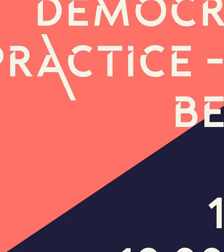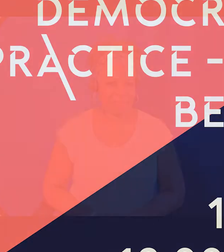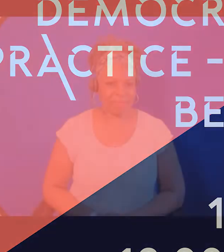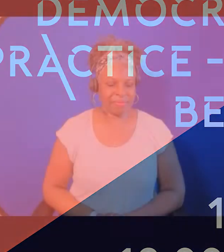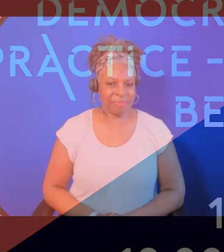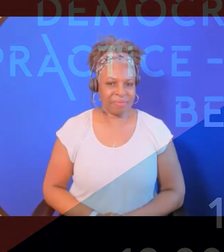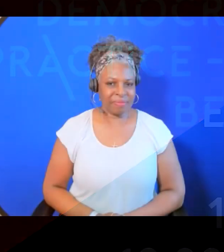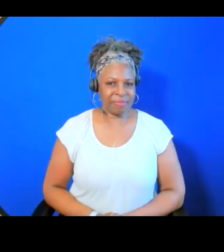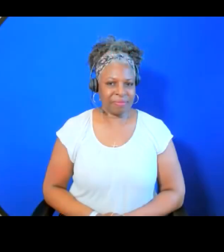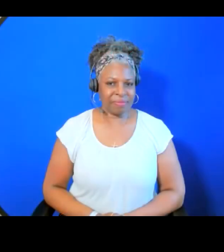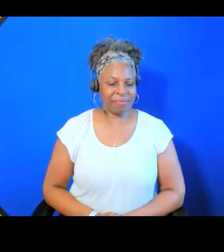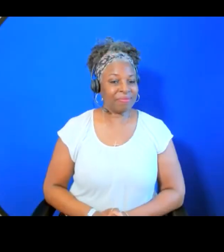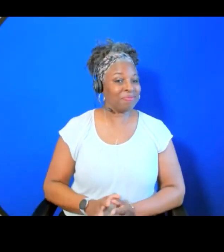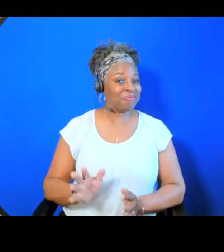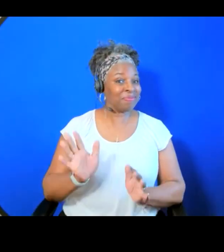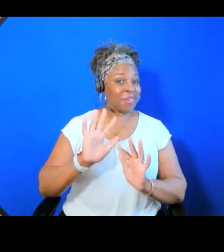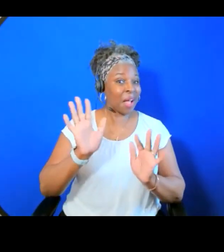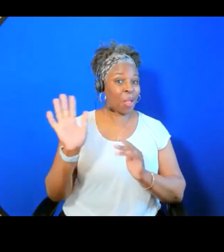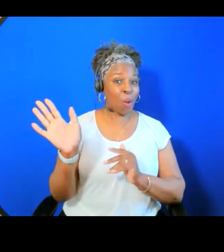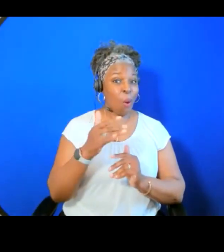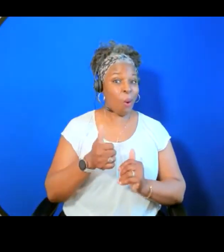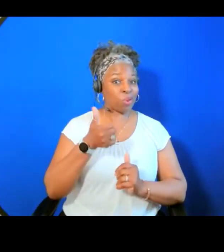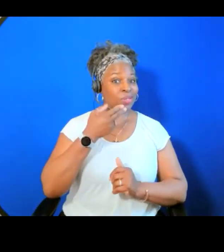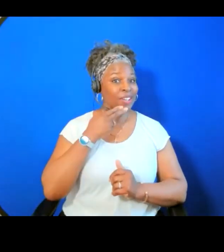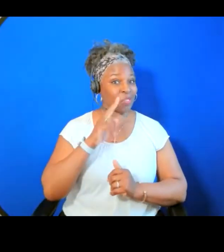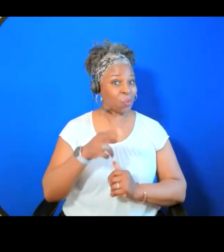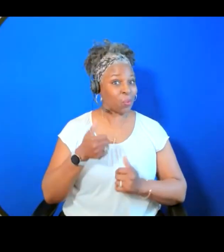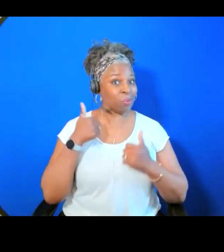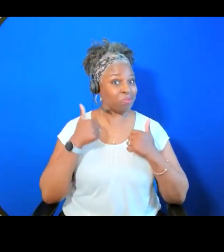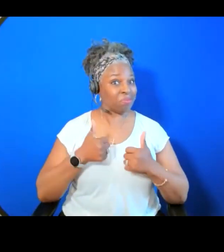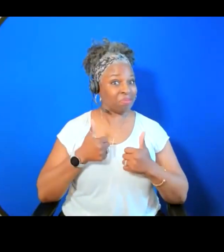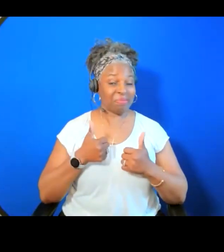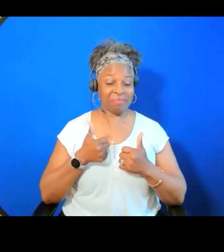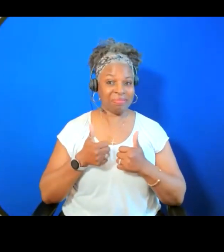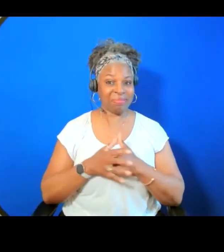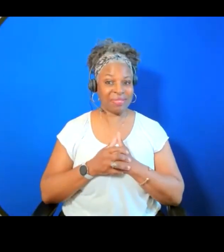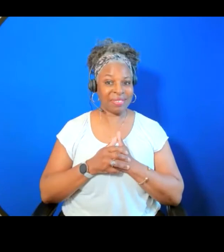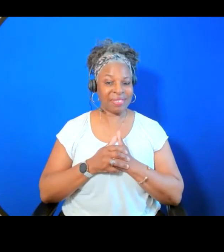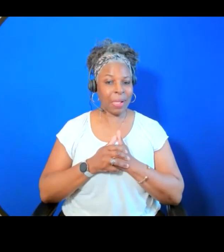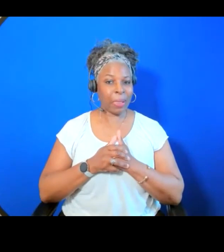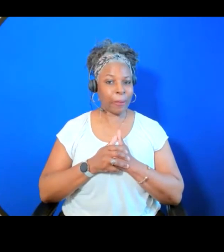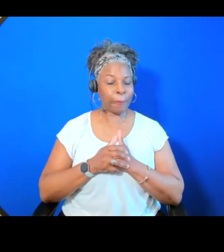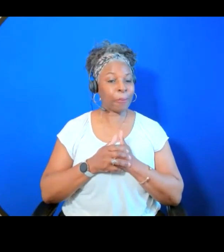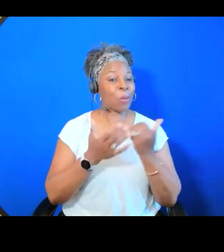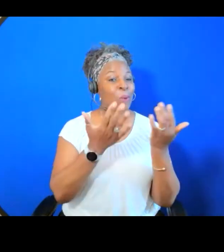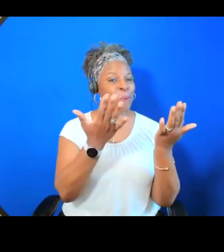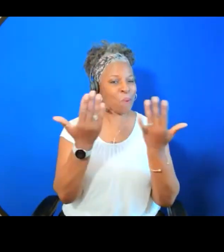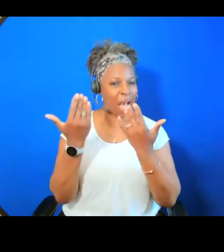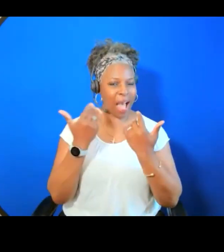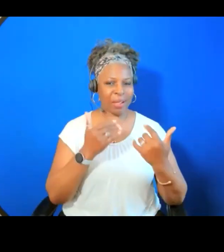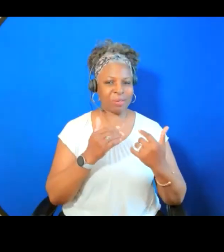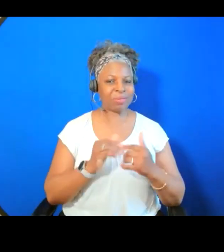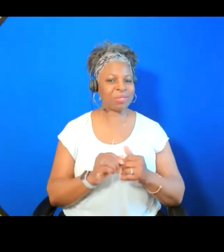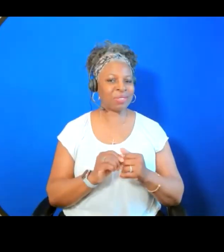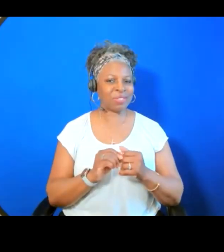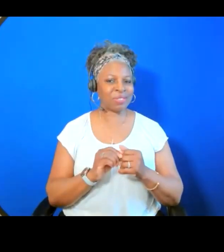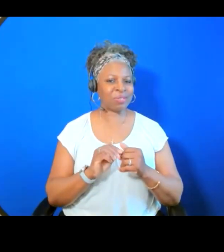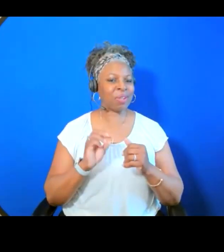Hello, everyone. Good afternoon and welcome to the third of our online ‘Assemblies’,